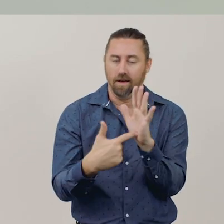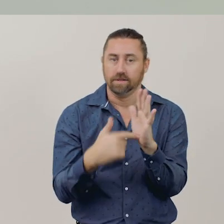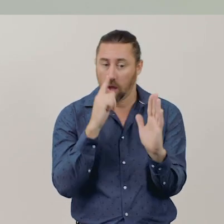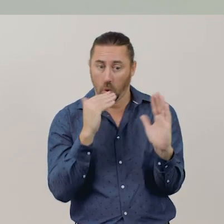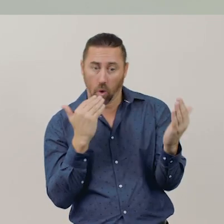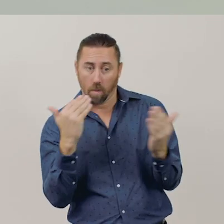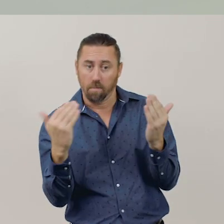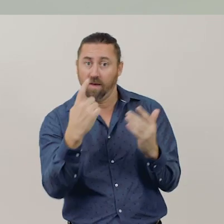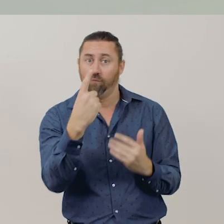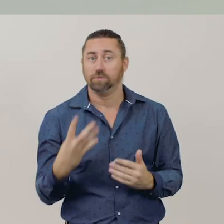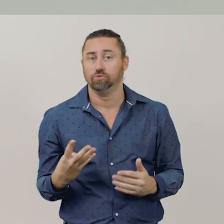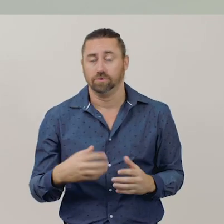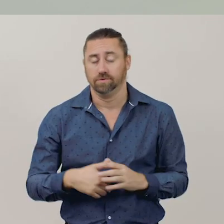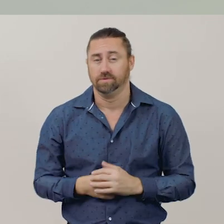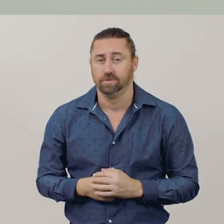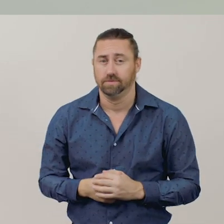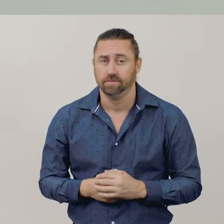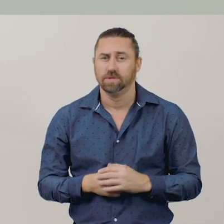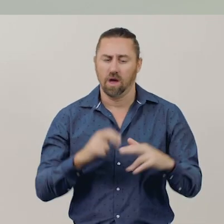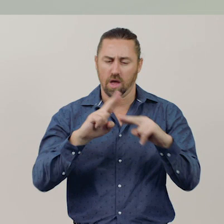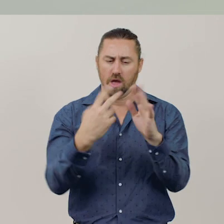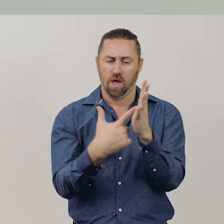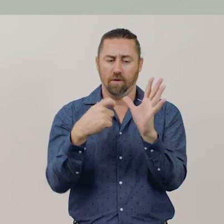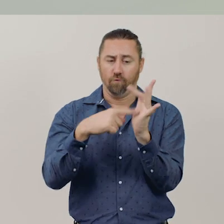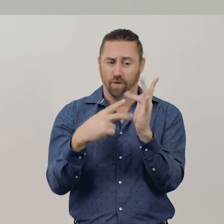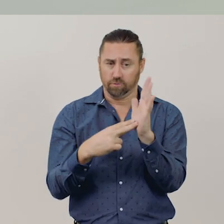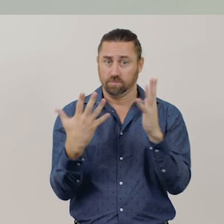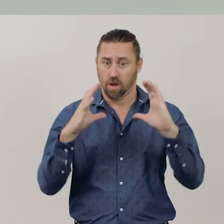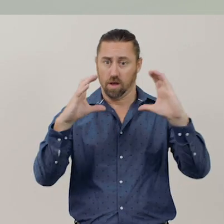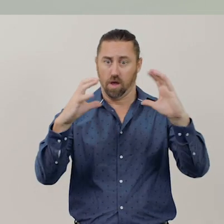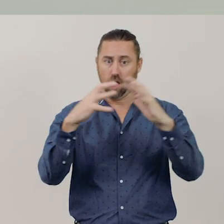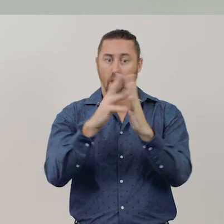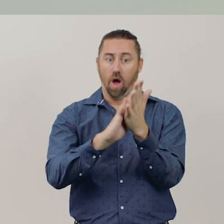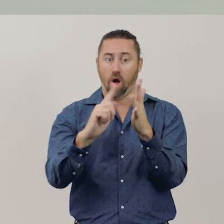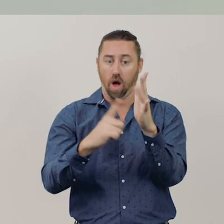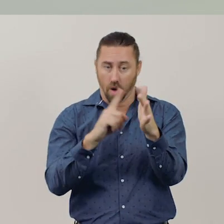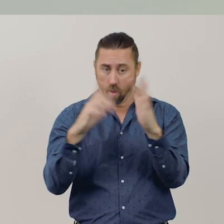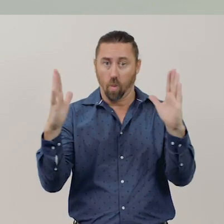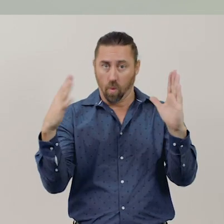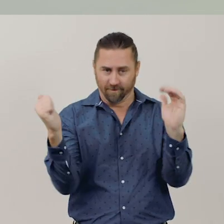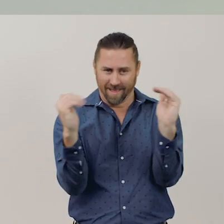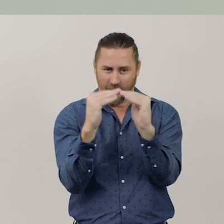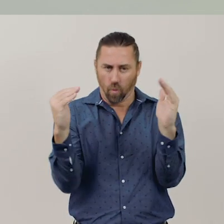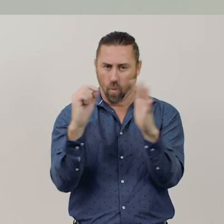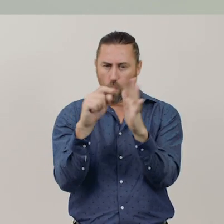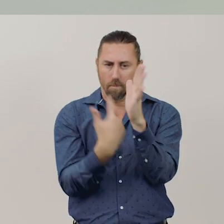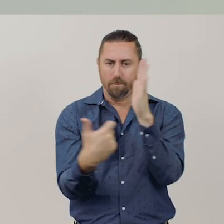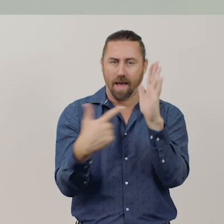Fractions are equal parts of a whole. We can use fractions to share things equally.